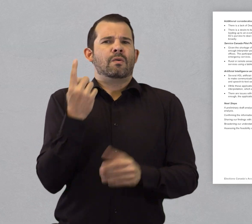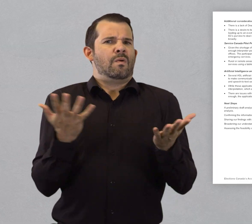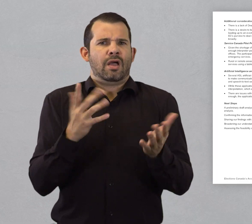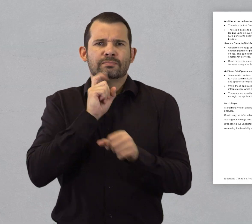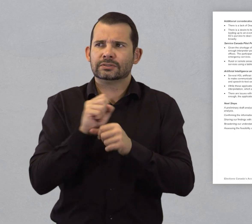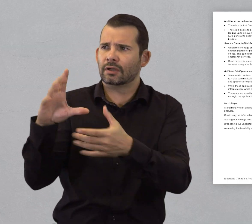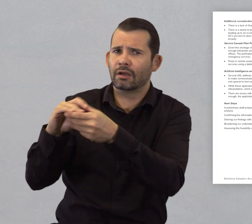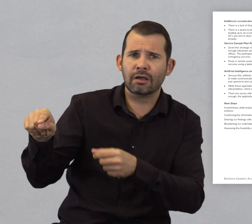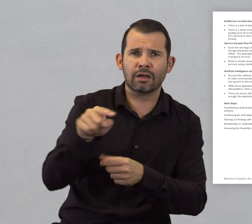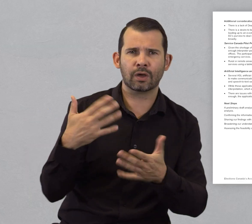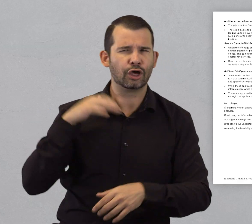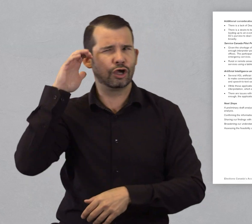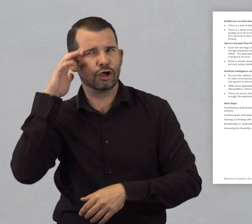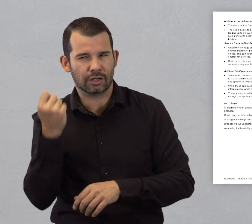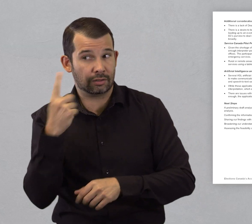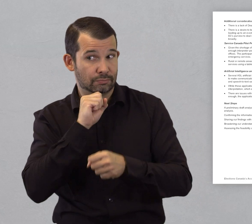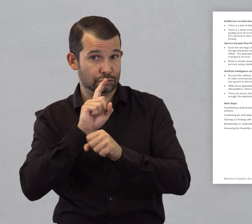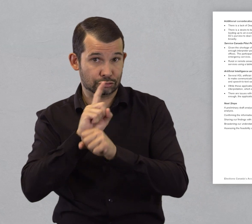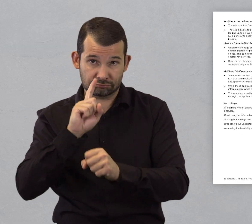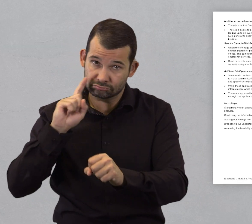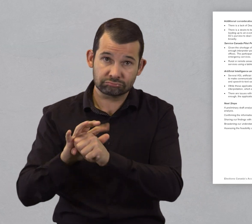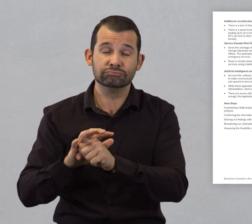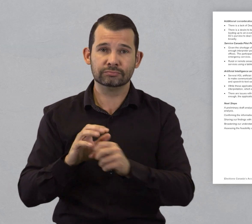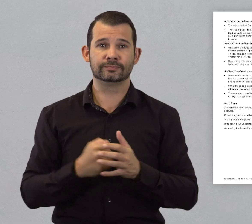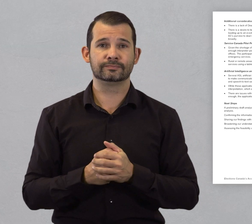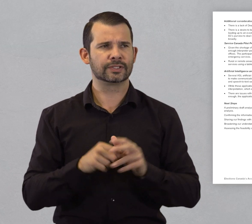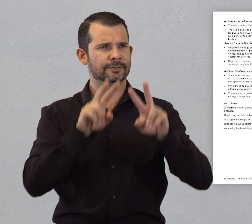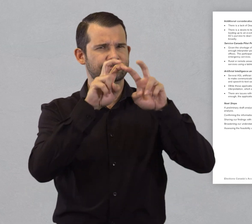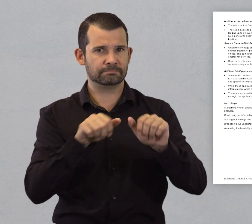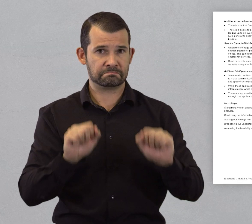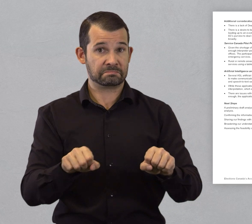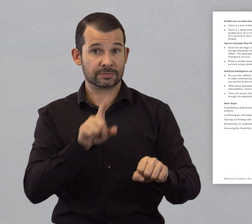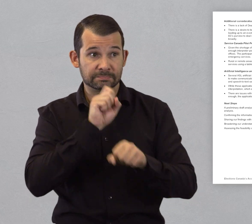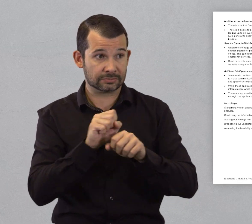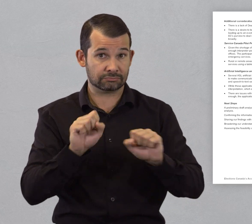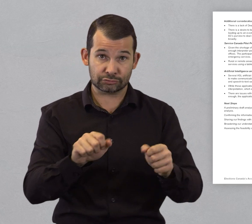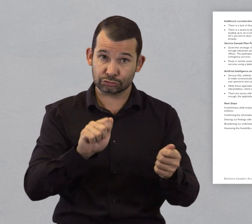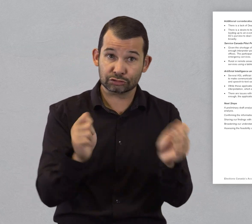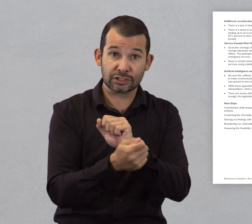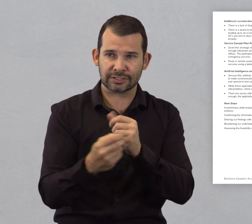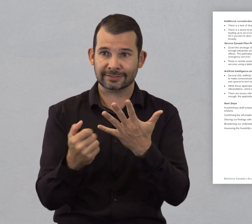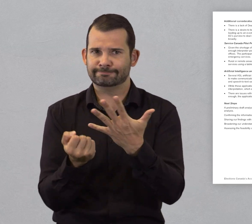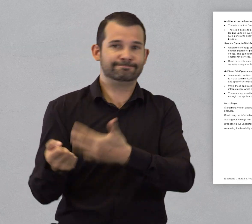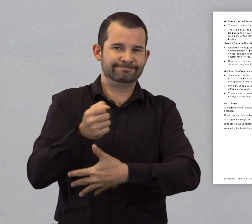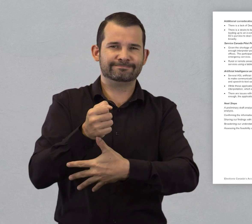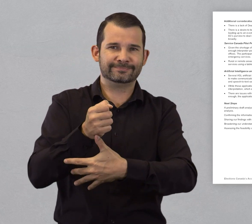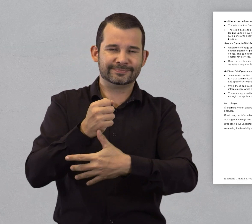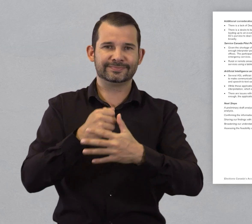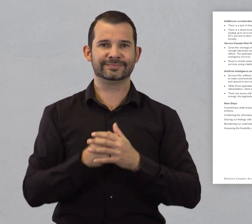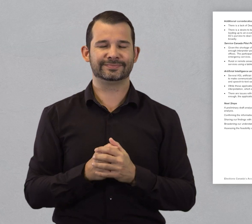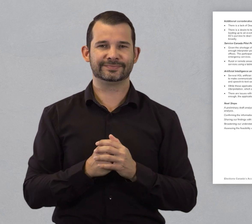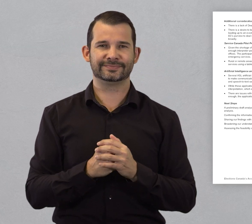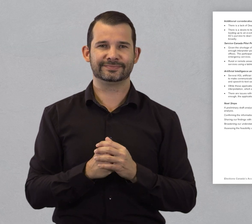and what we heard. Assessing the feasibility of potential changes and prioritizing them.